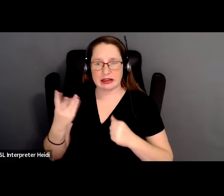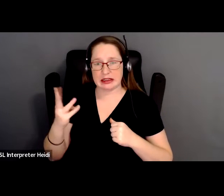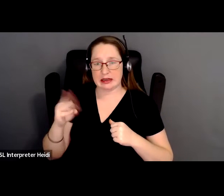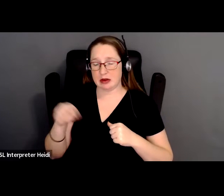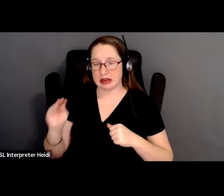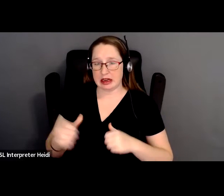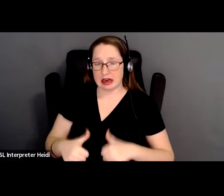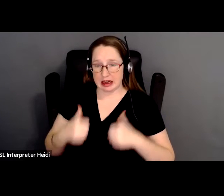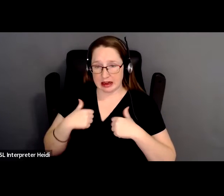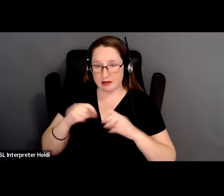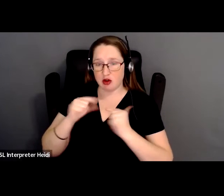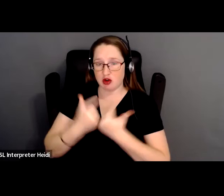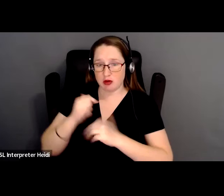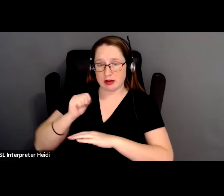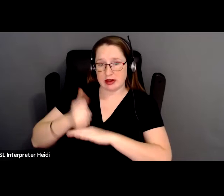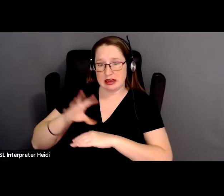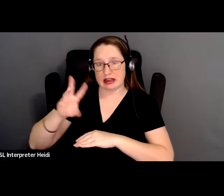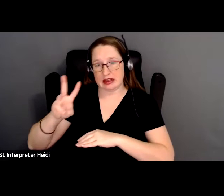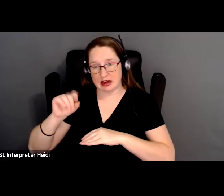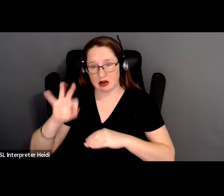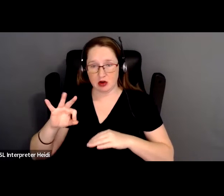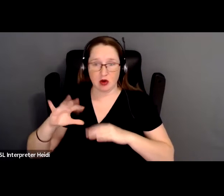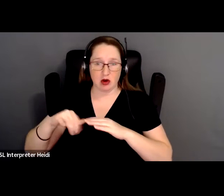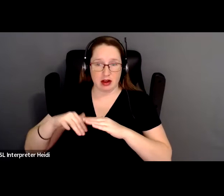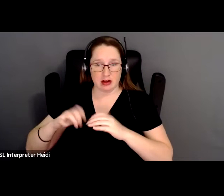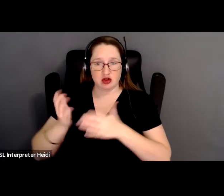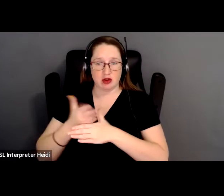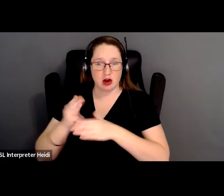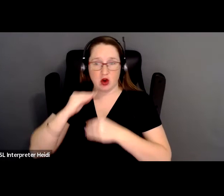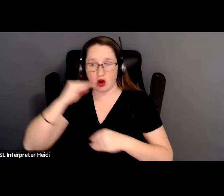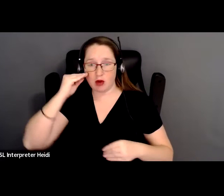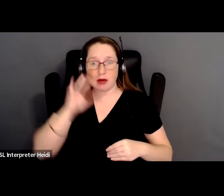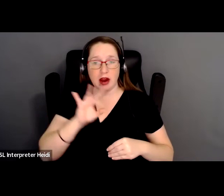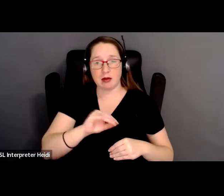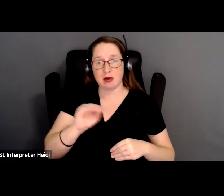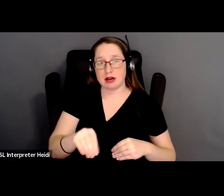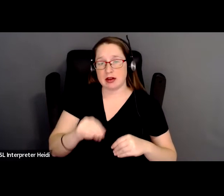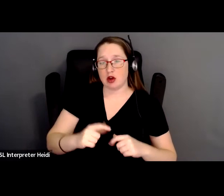fewer server recipients shared the home and 8% of people live in group homes or institutions